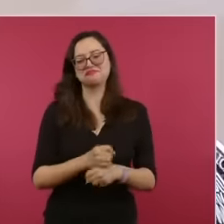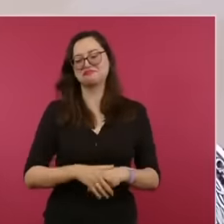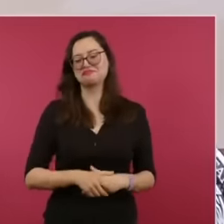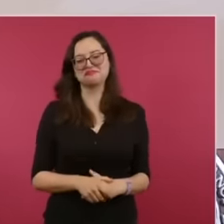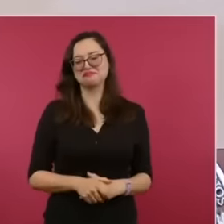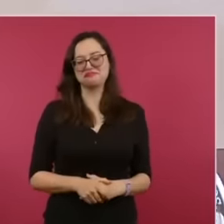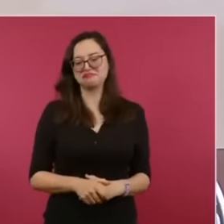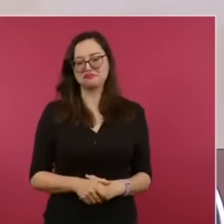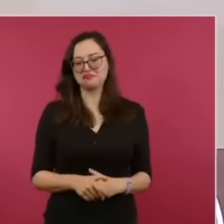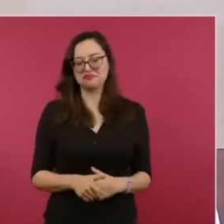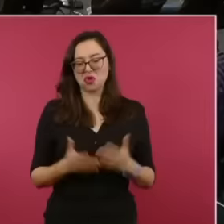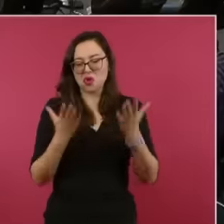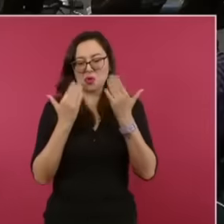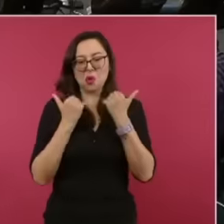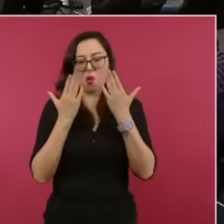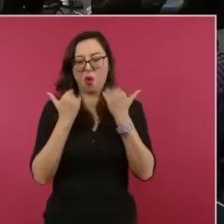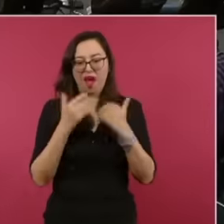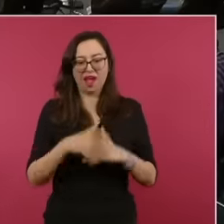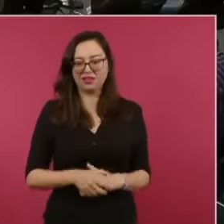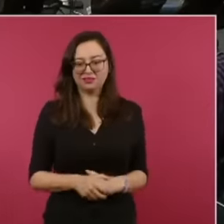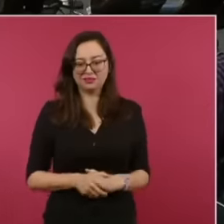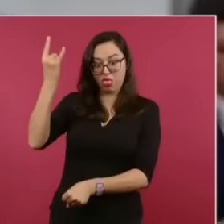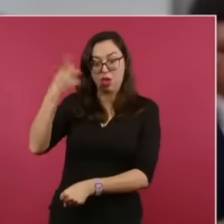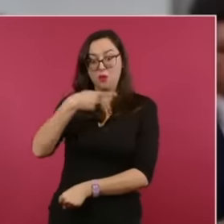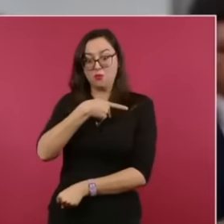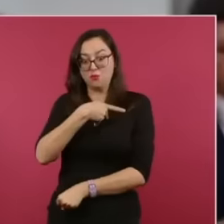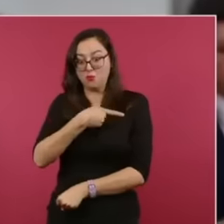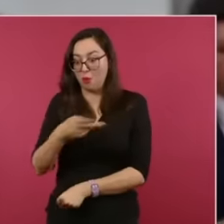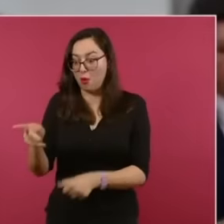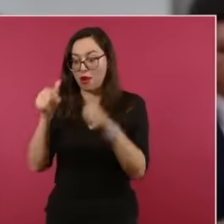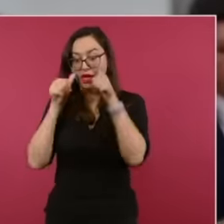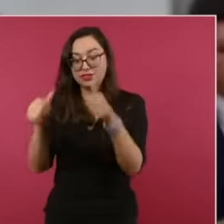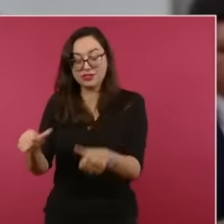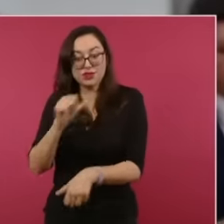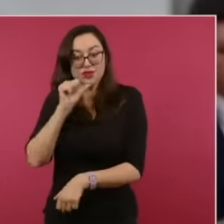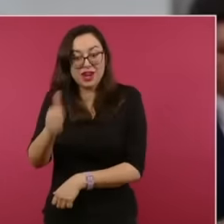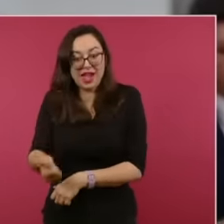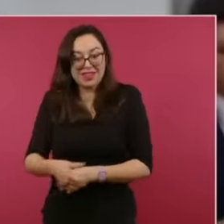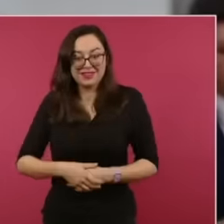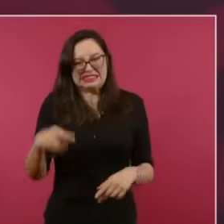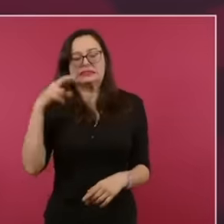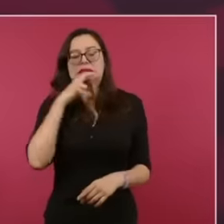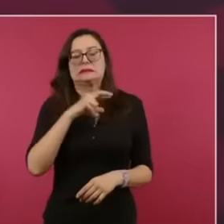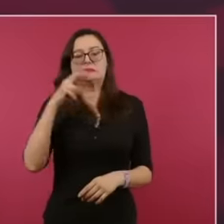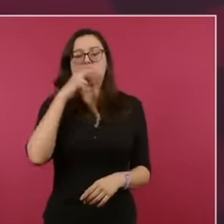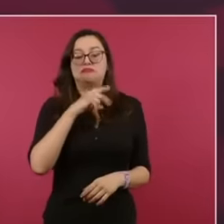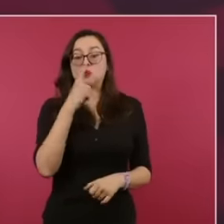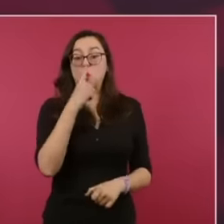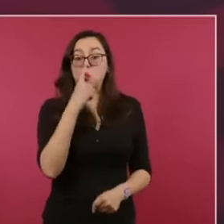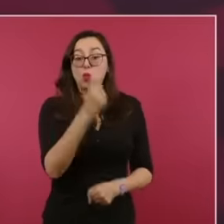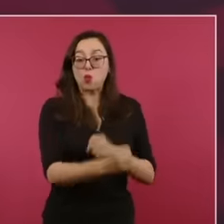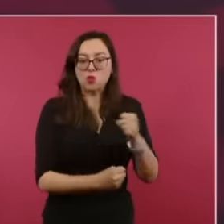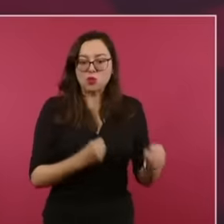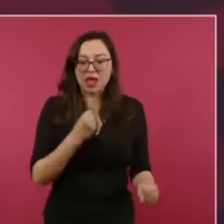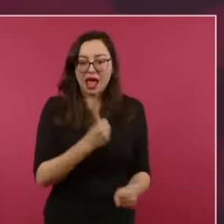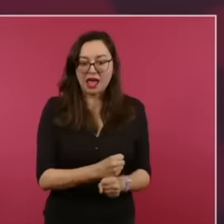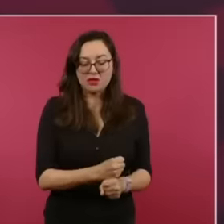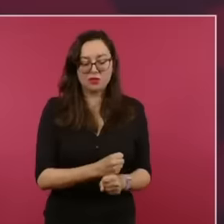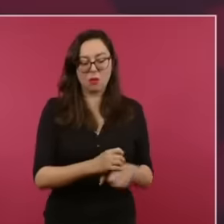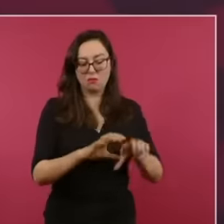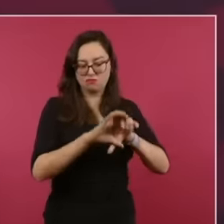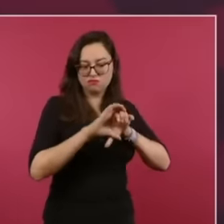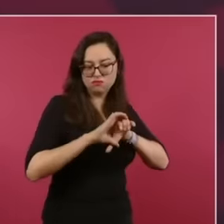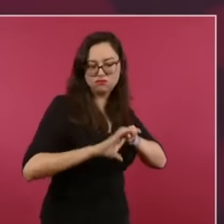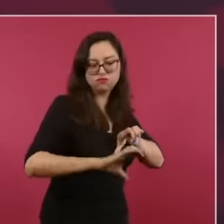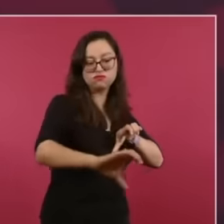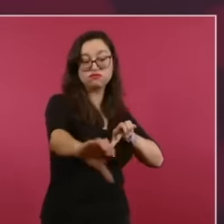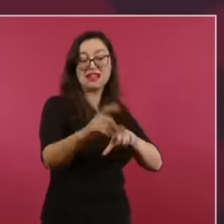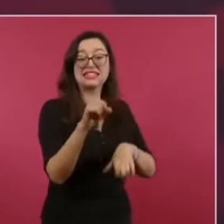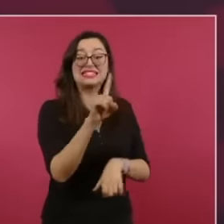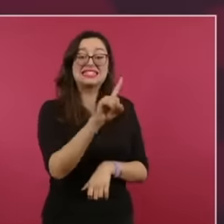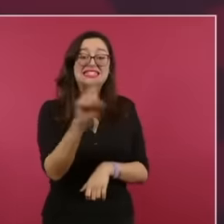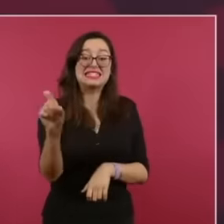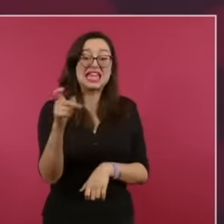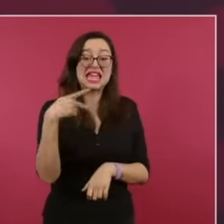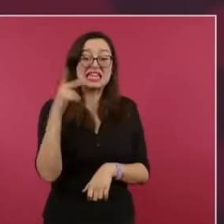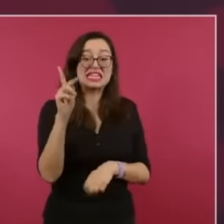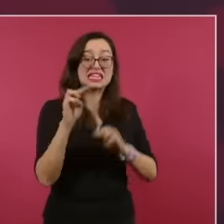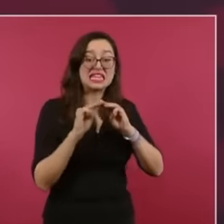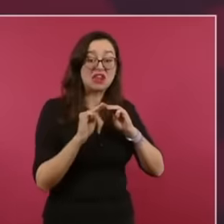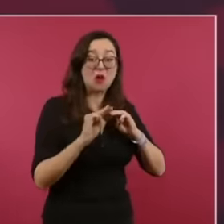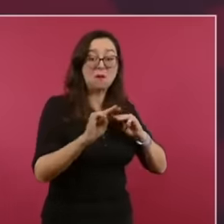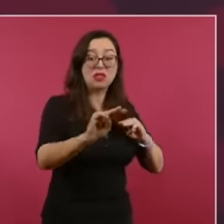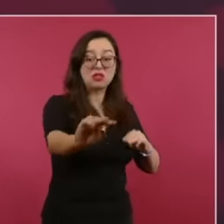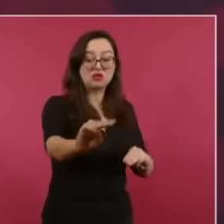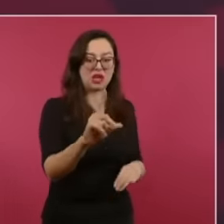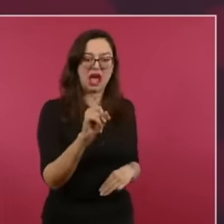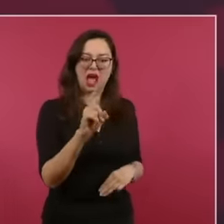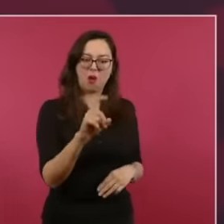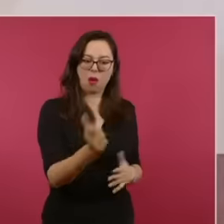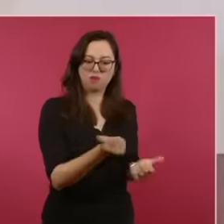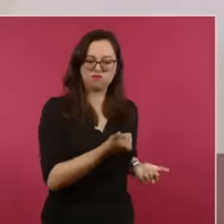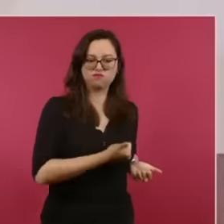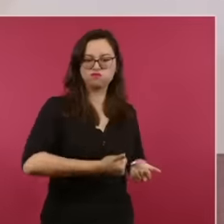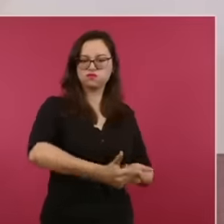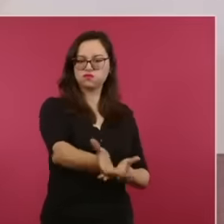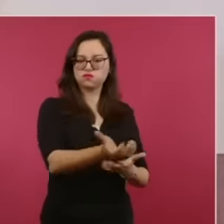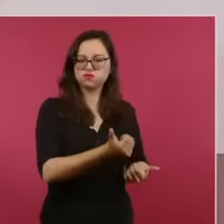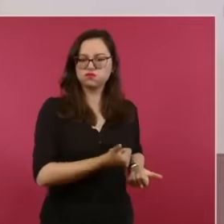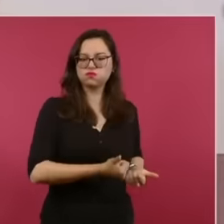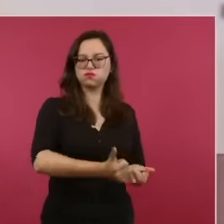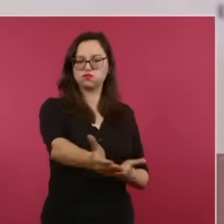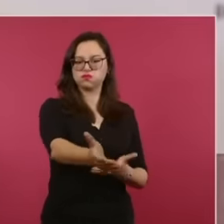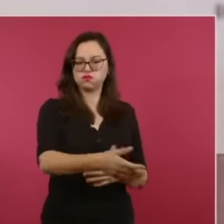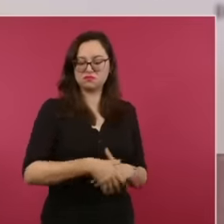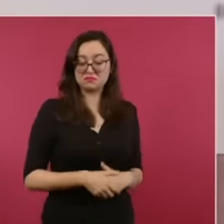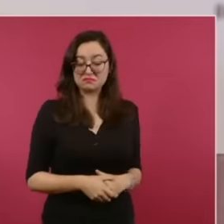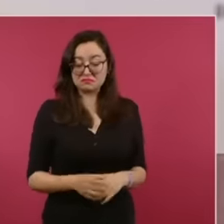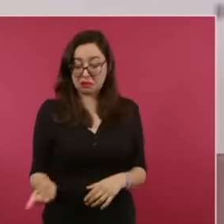a 100 km Aqueduct to bring water from a dam to a city in the United States,